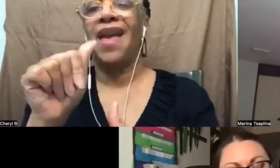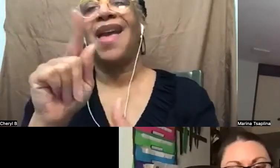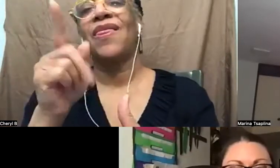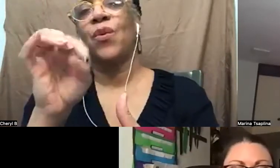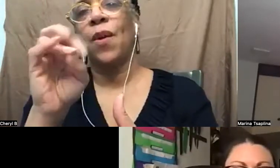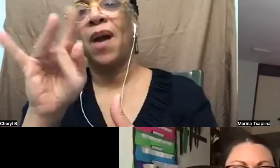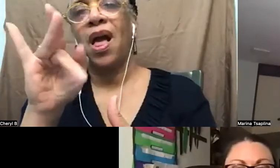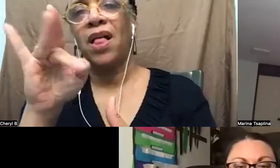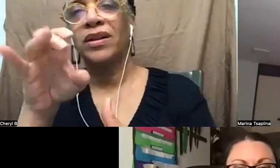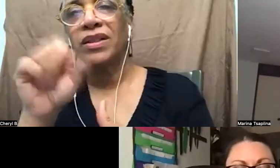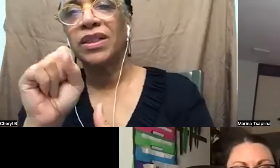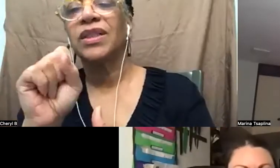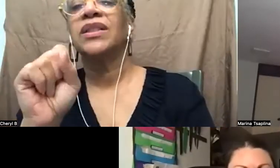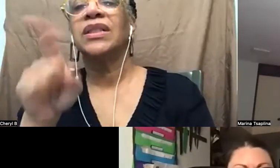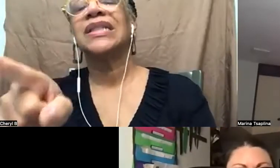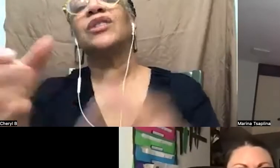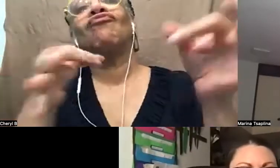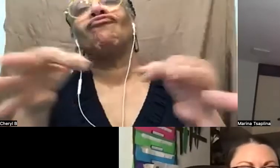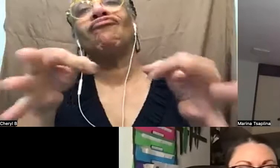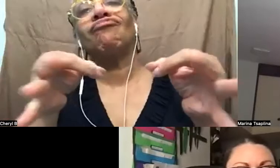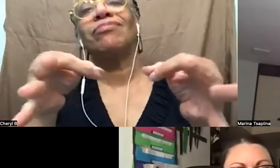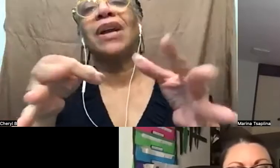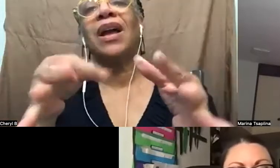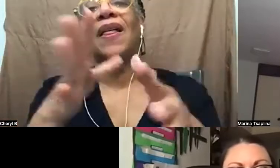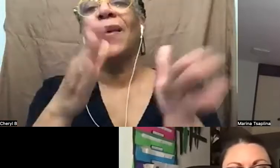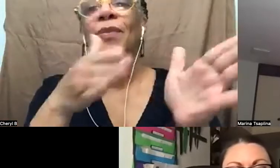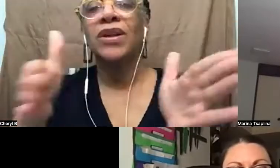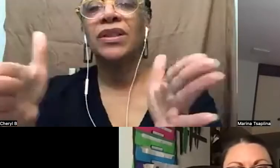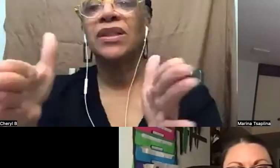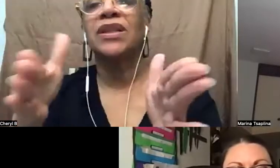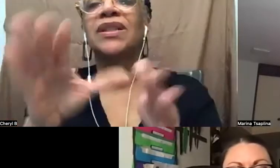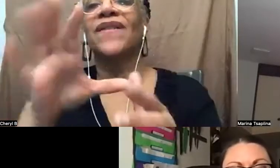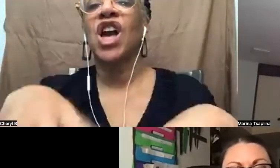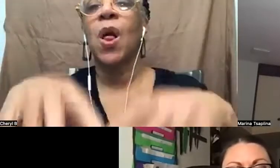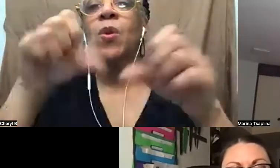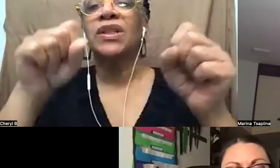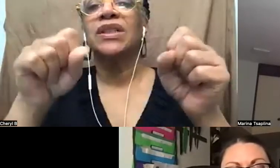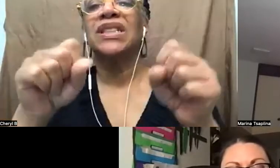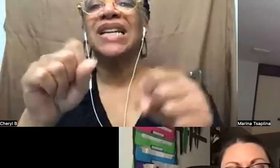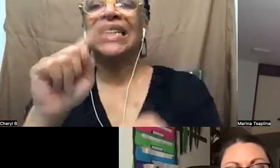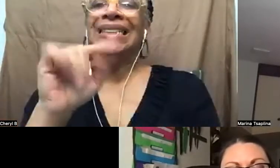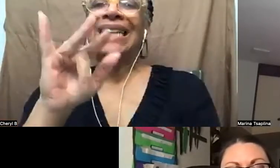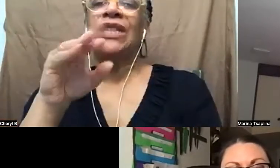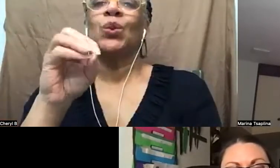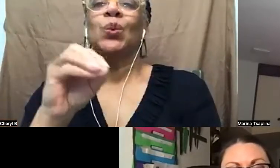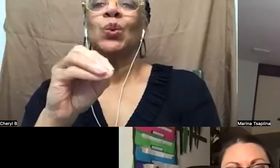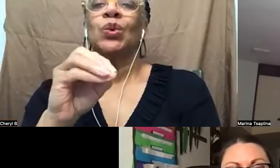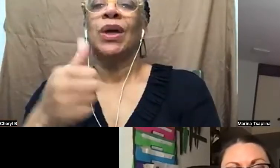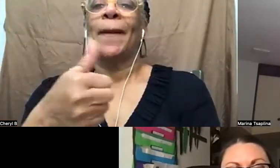he described the process of colonialism as a tattoo imprinted on his skin, forming his identity.